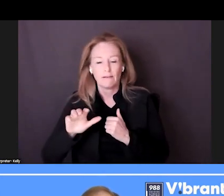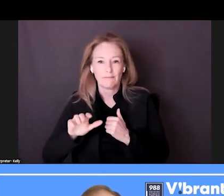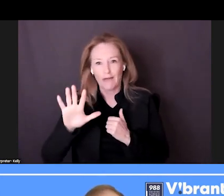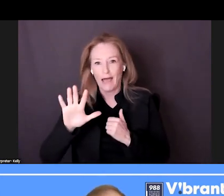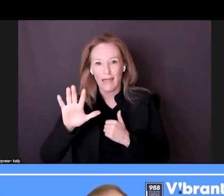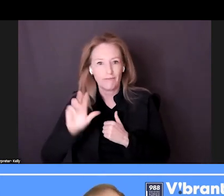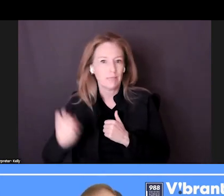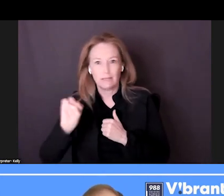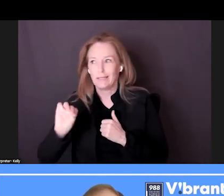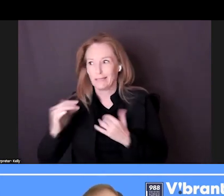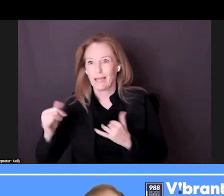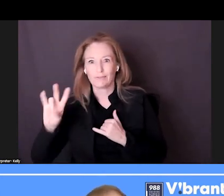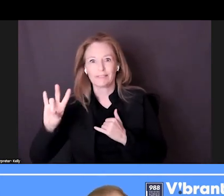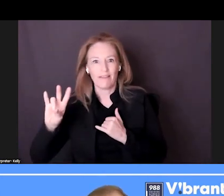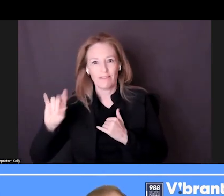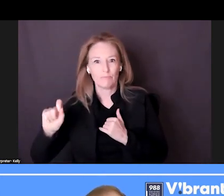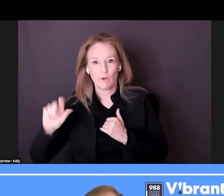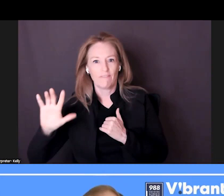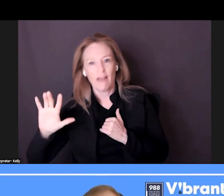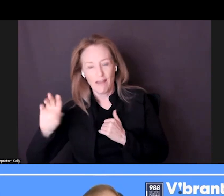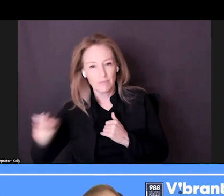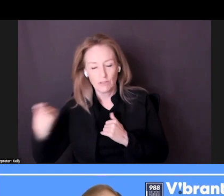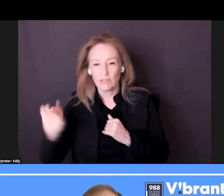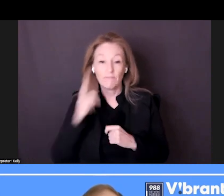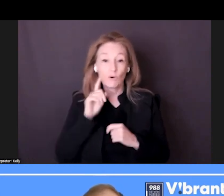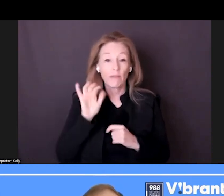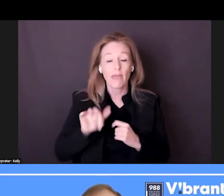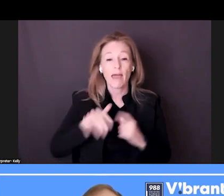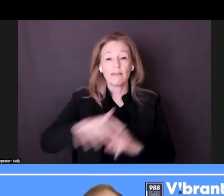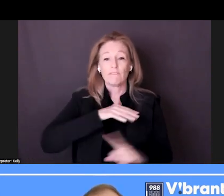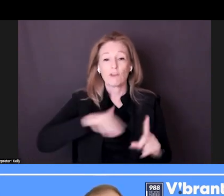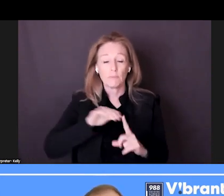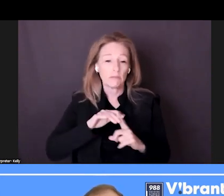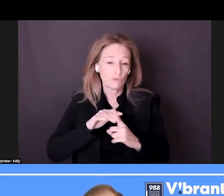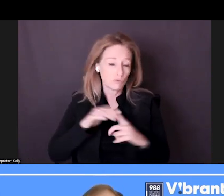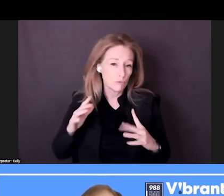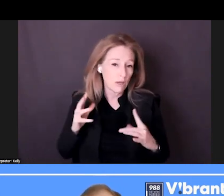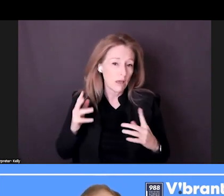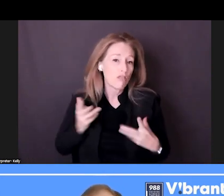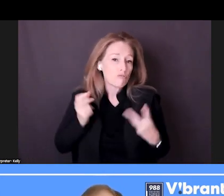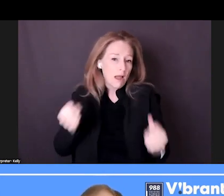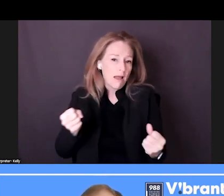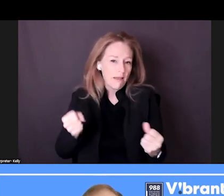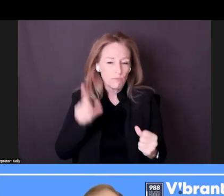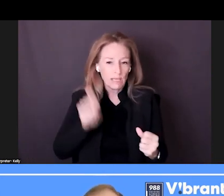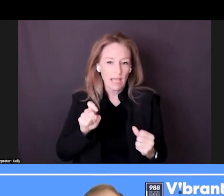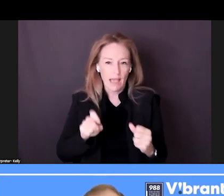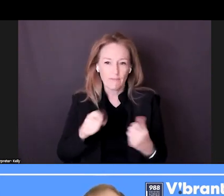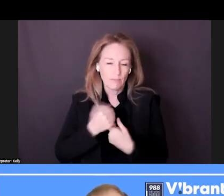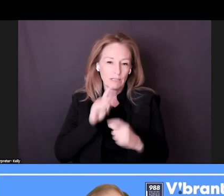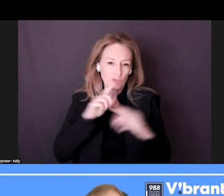SO IN ORDER FOR THIS TO THRIVE, WE NEED TO EDUCATE AND SUPPORT